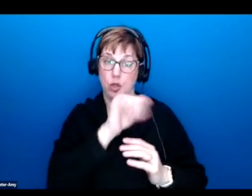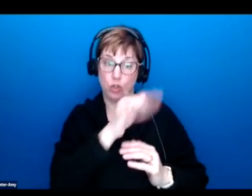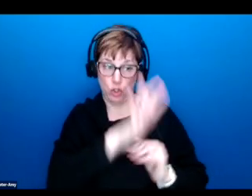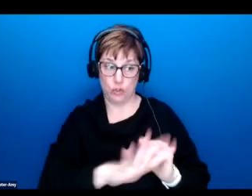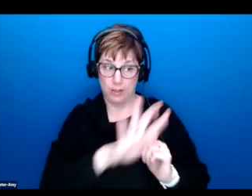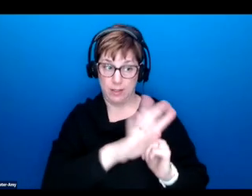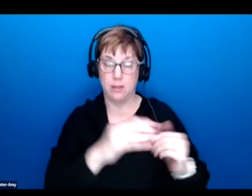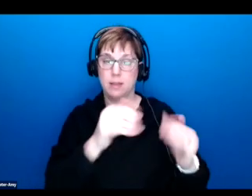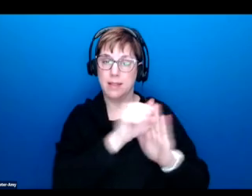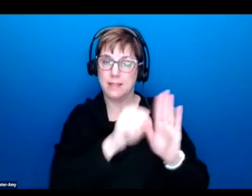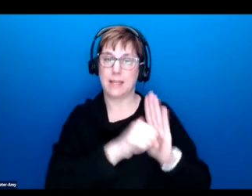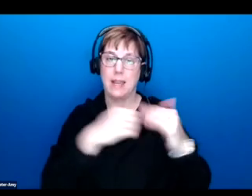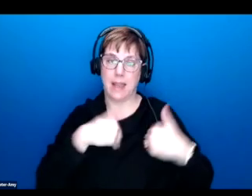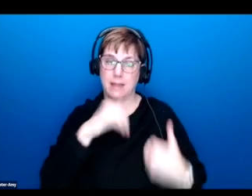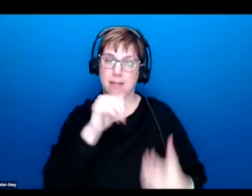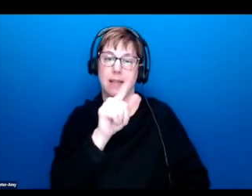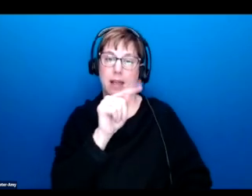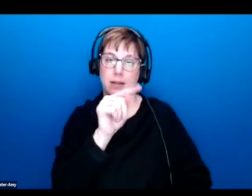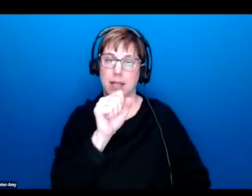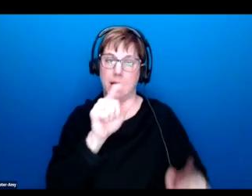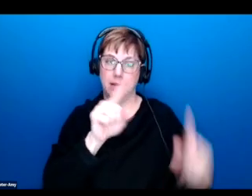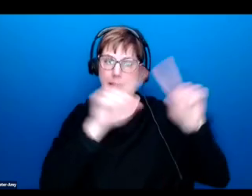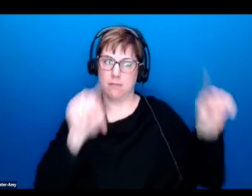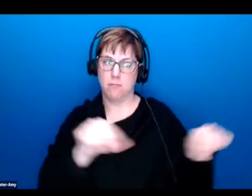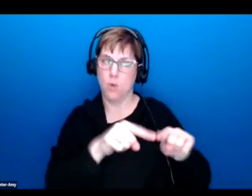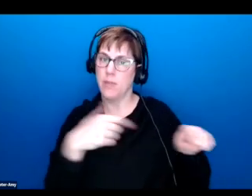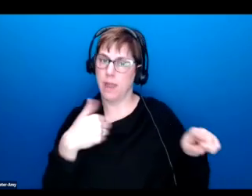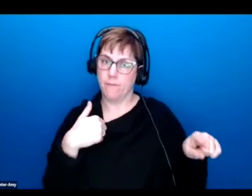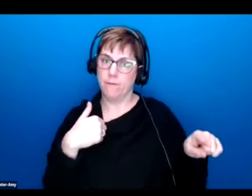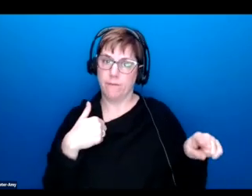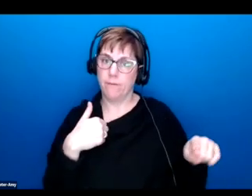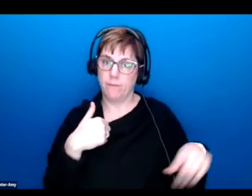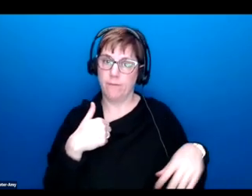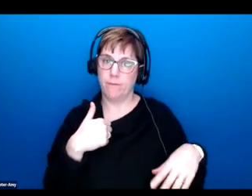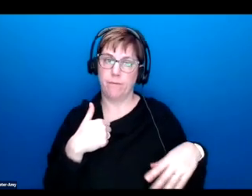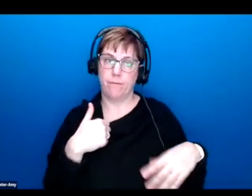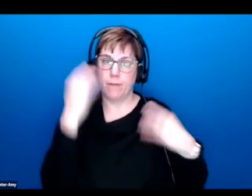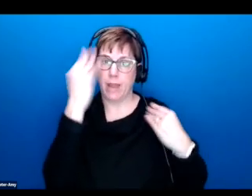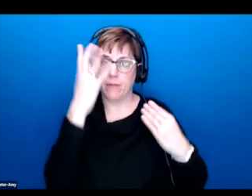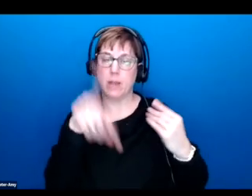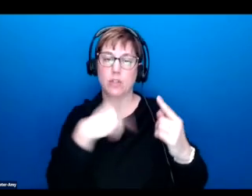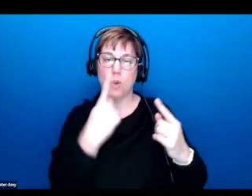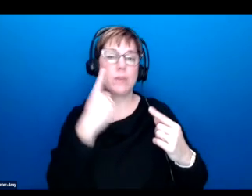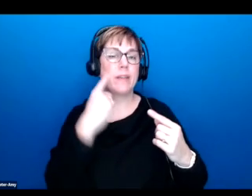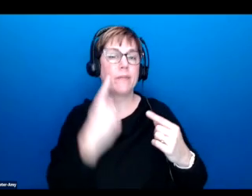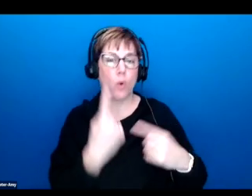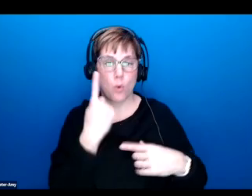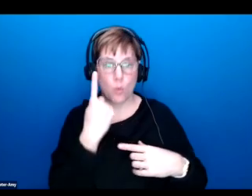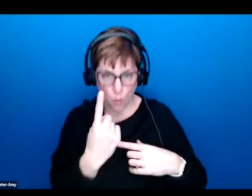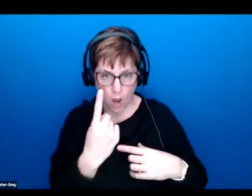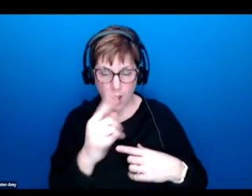an LTSS dashboard that contains information only for one Medicaid pathway.